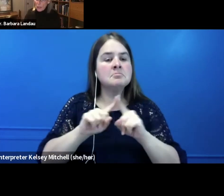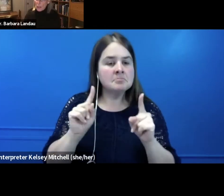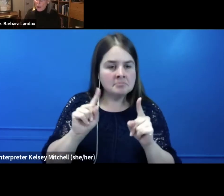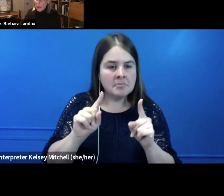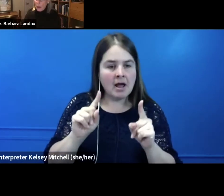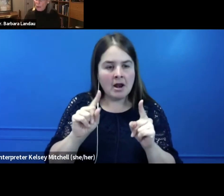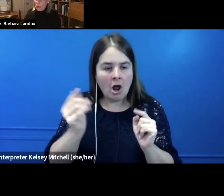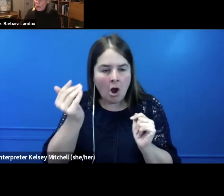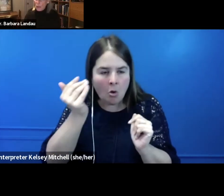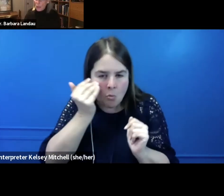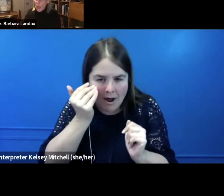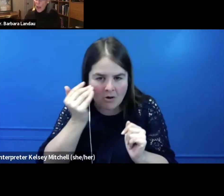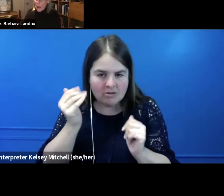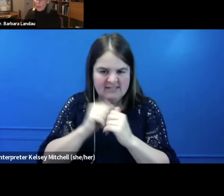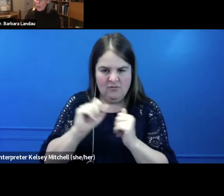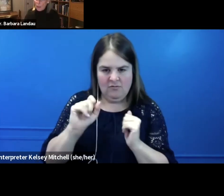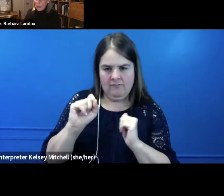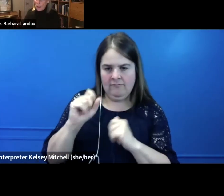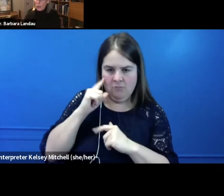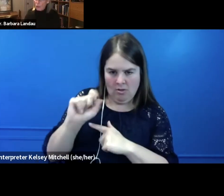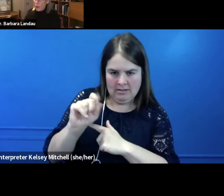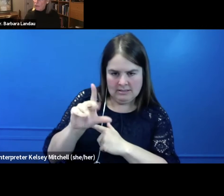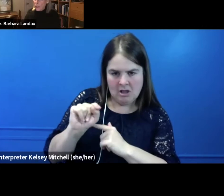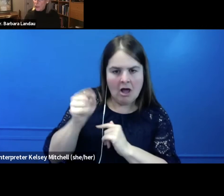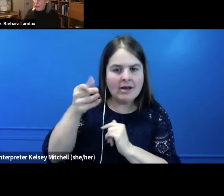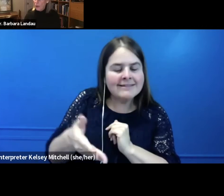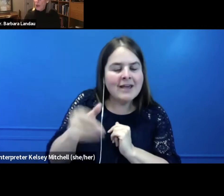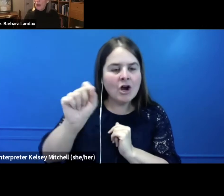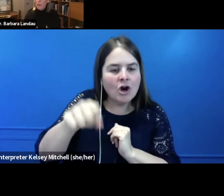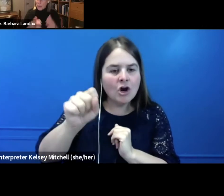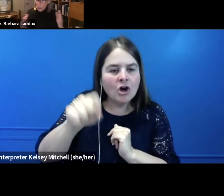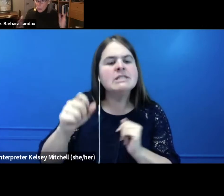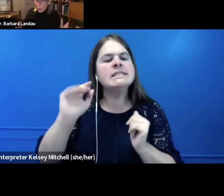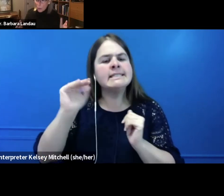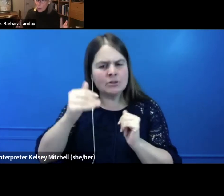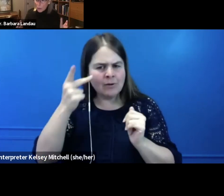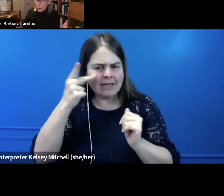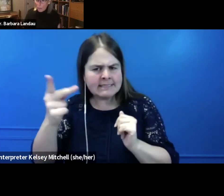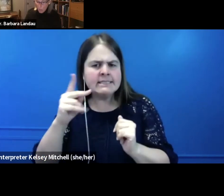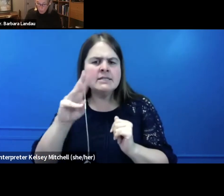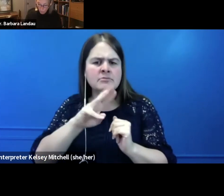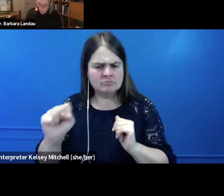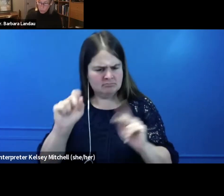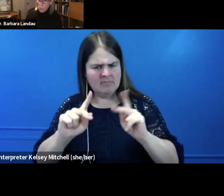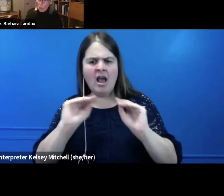still there you still have the ability to roughly tune but there's a lot more